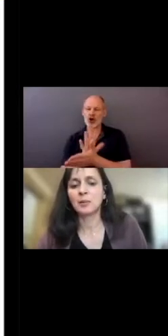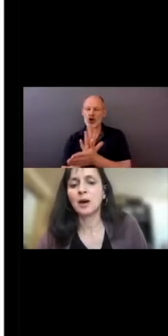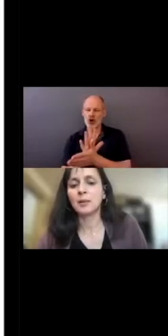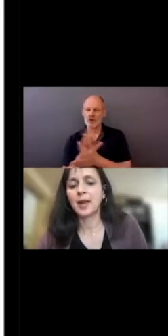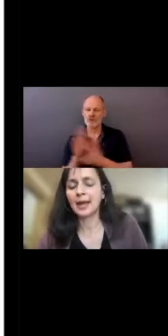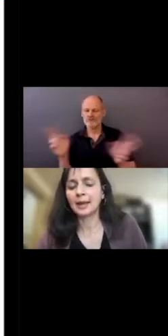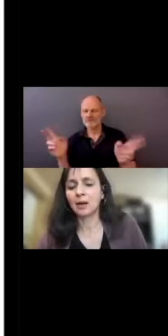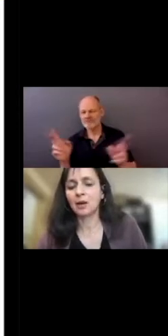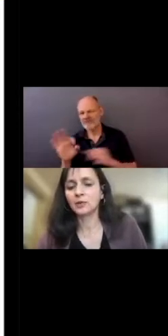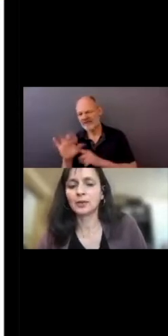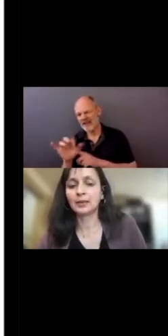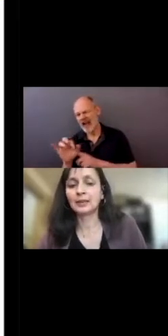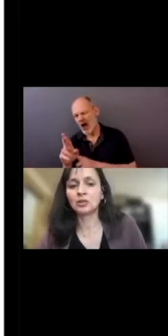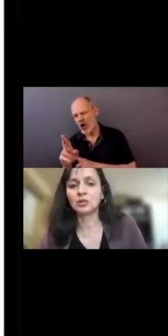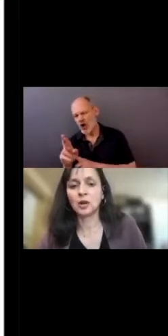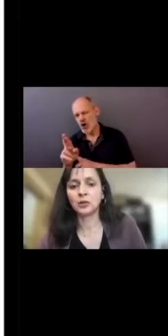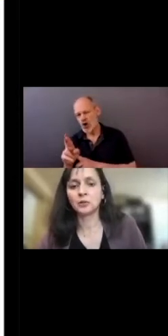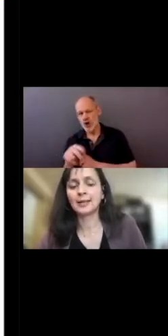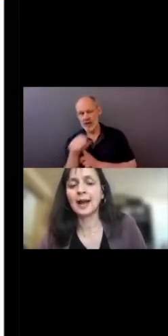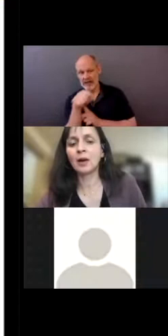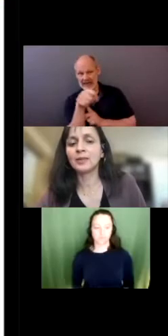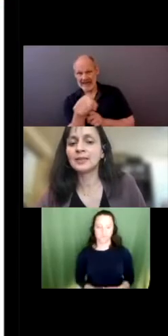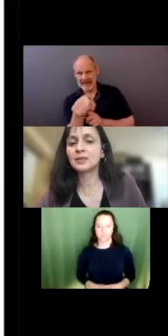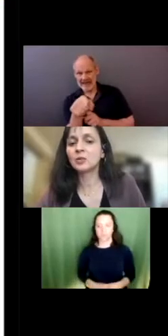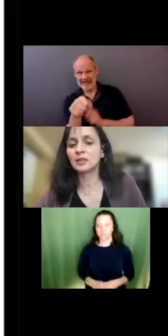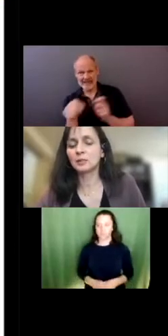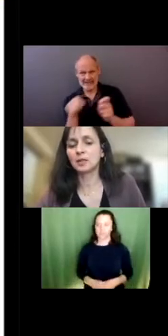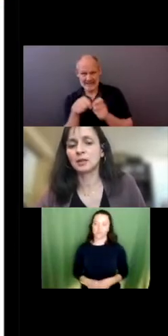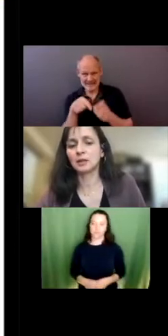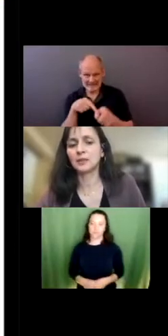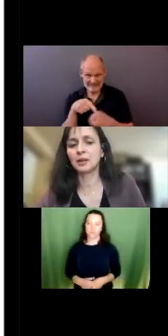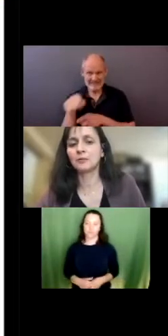about the exhibition of Pompeii at the Legion of Honor now which is currently a